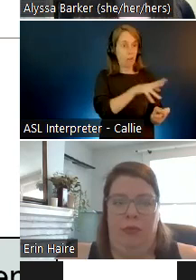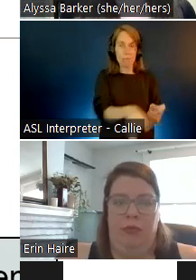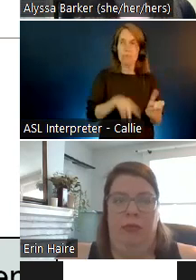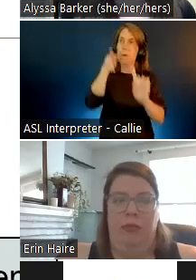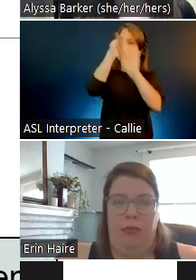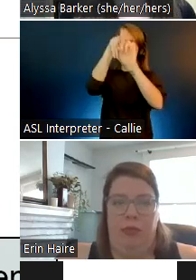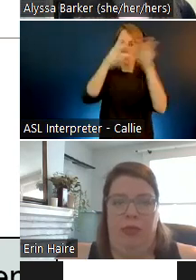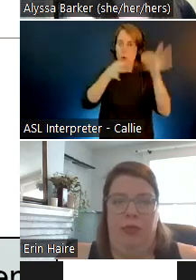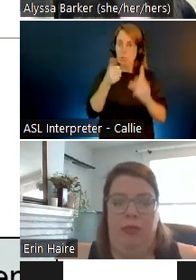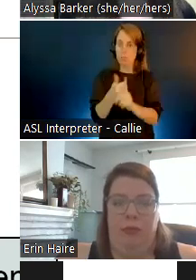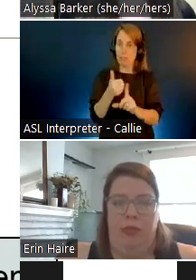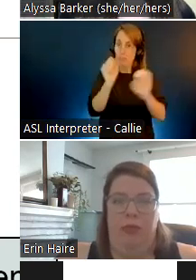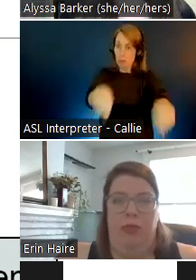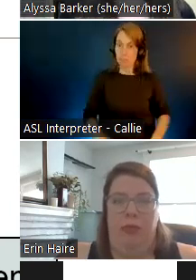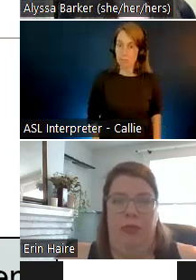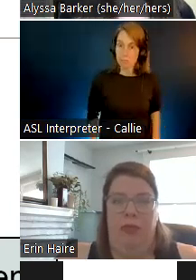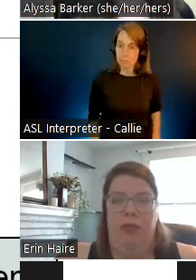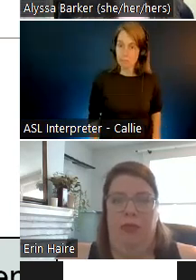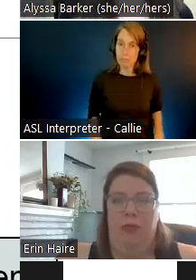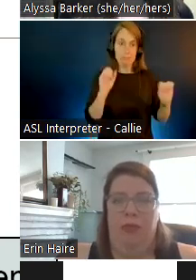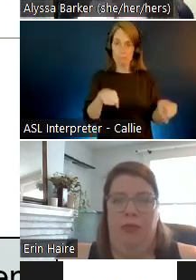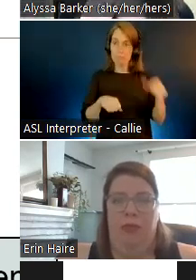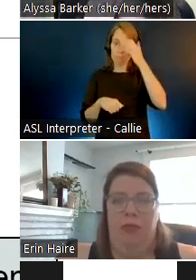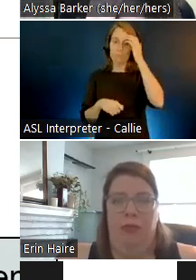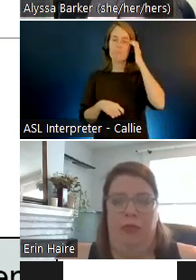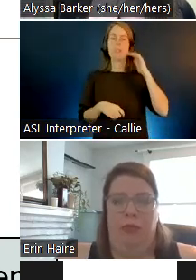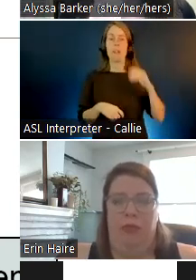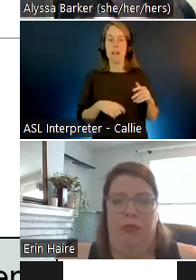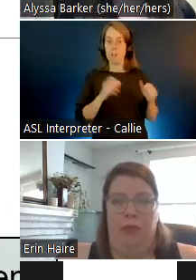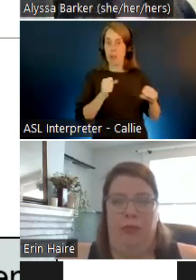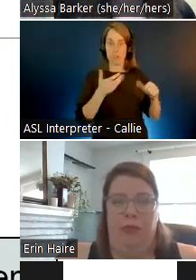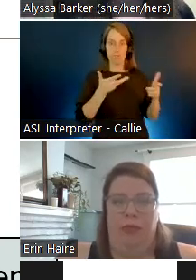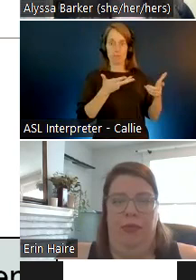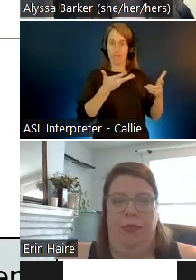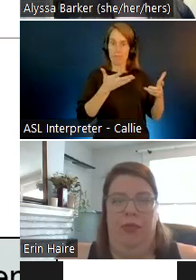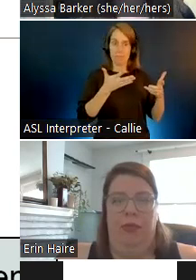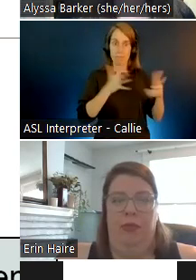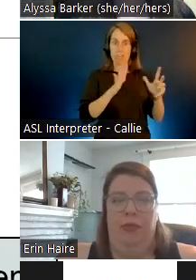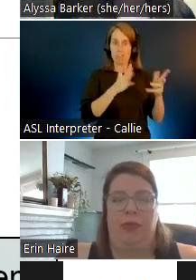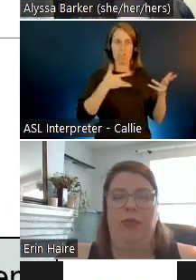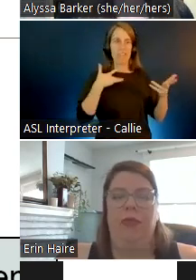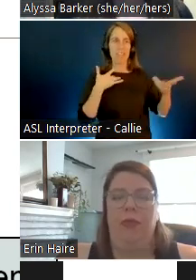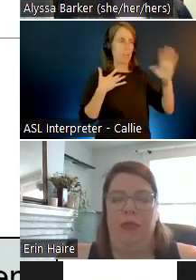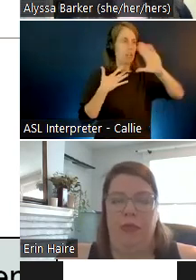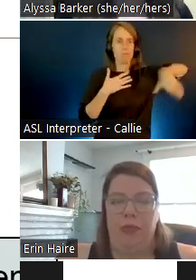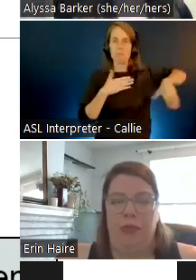during the investigation or after whatever they want to do the other potential outcome is cause